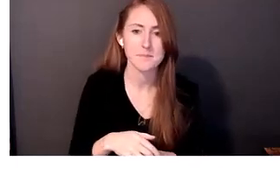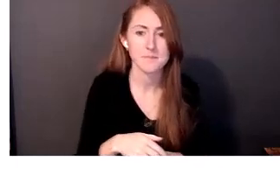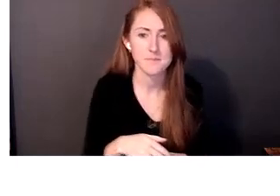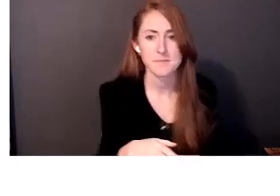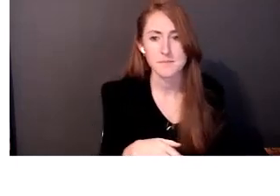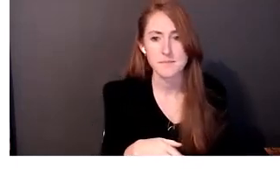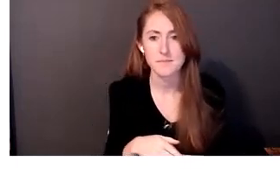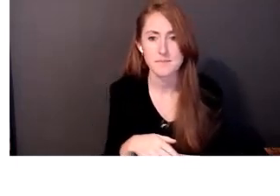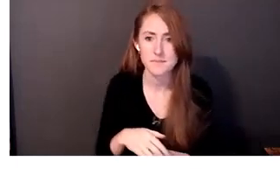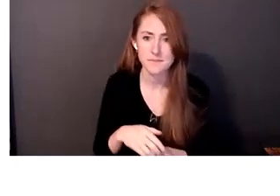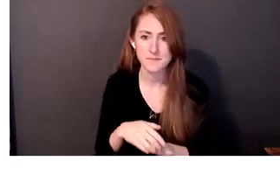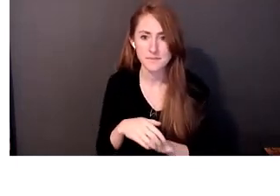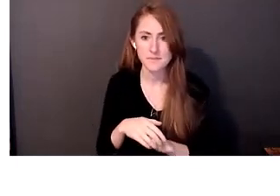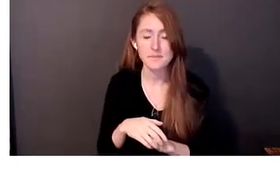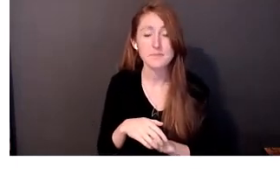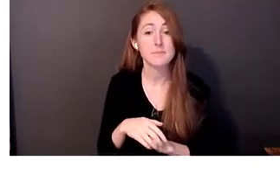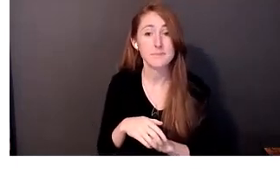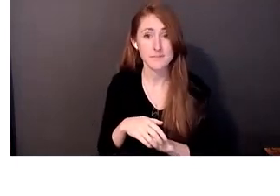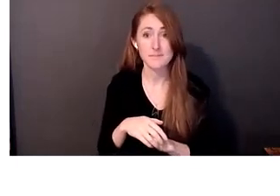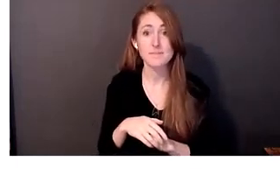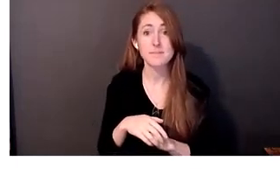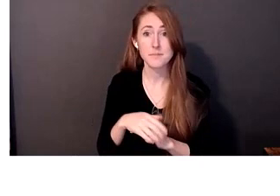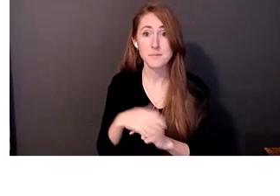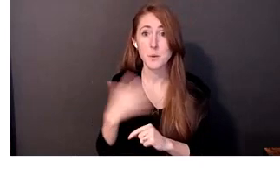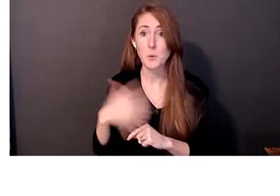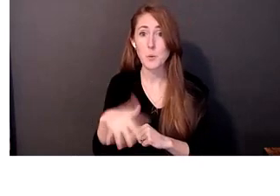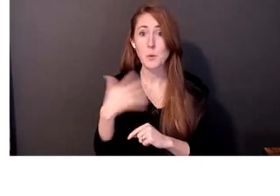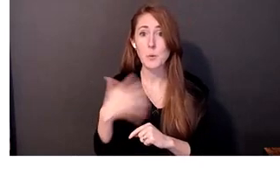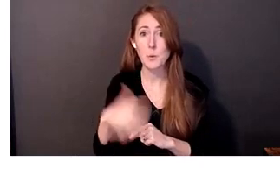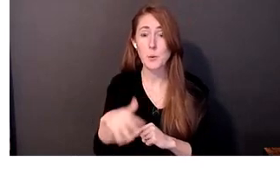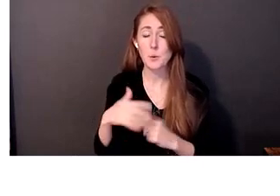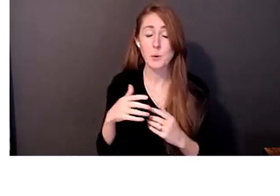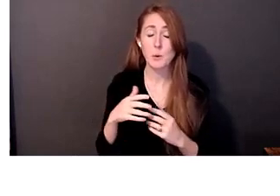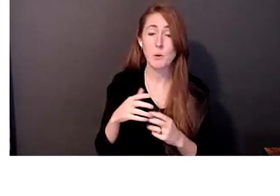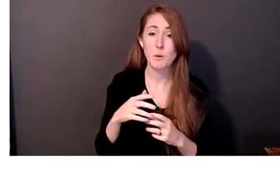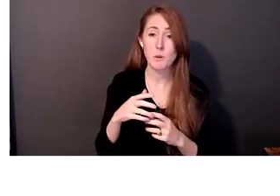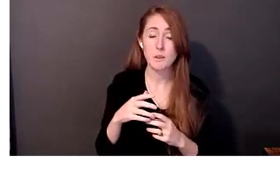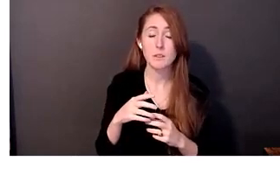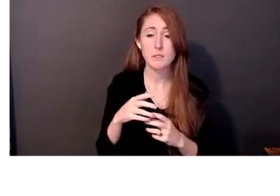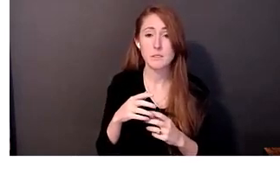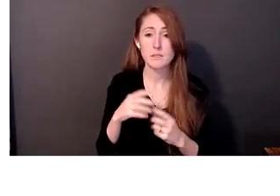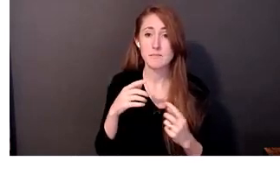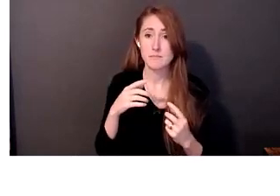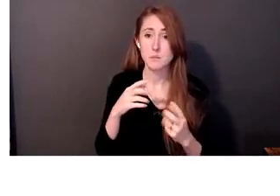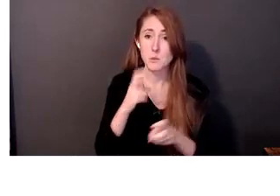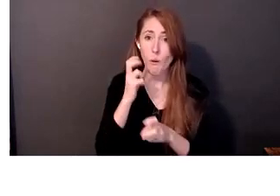a bilingual project with bilingual focus groups and documents.